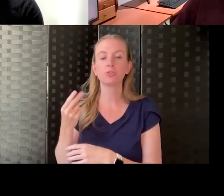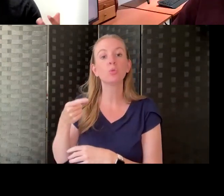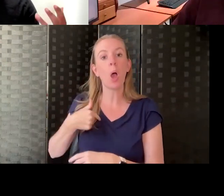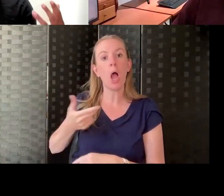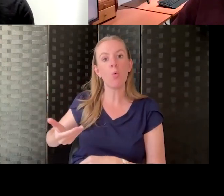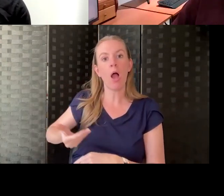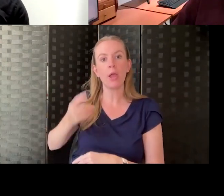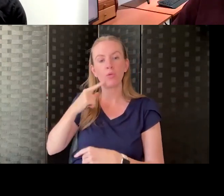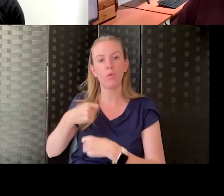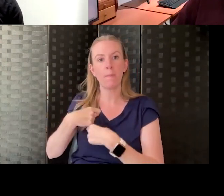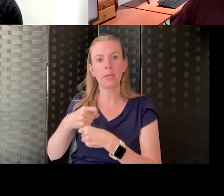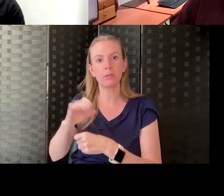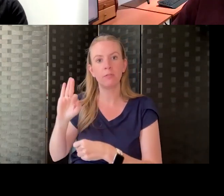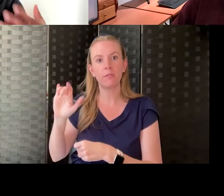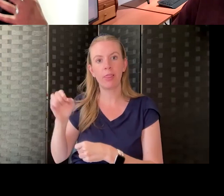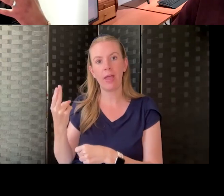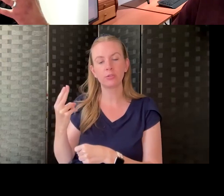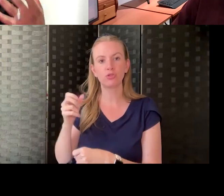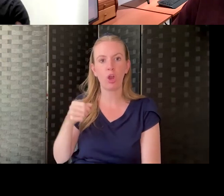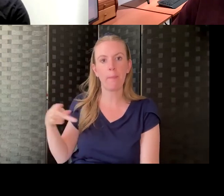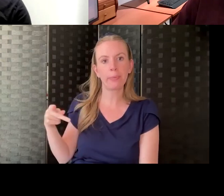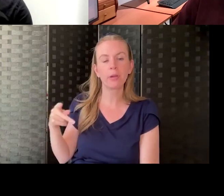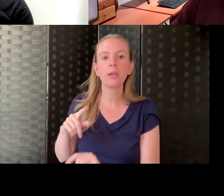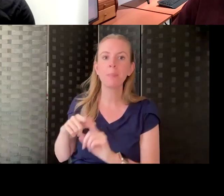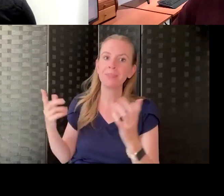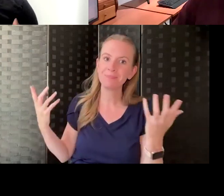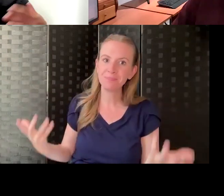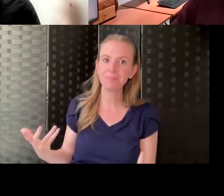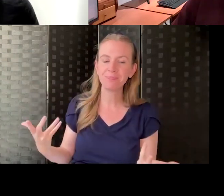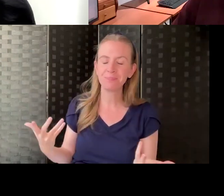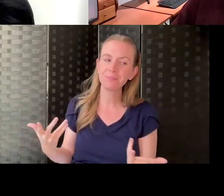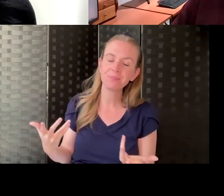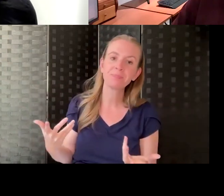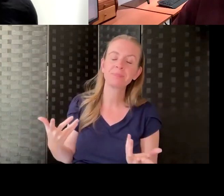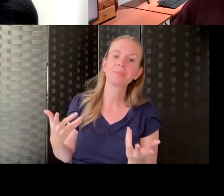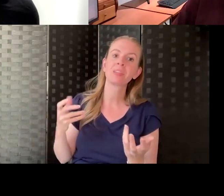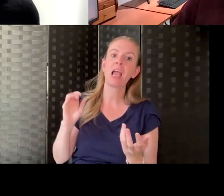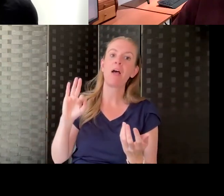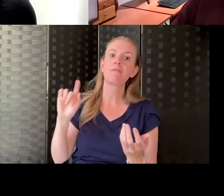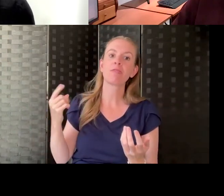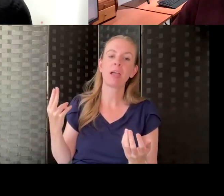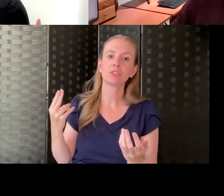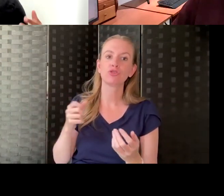to build flash applications -- guess what? In addition to those flash applications I also had to